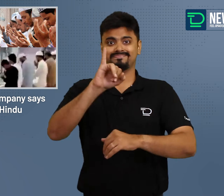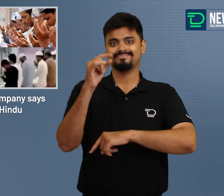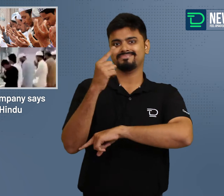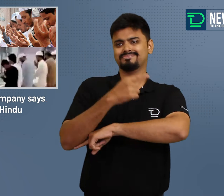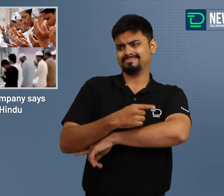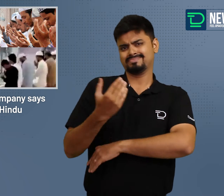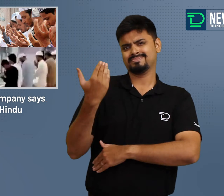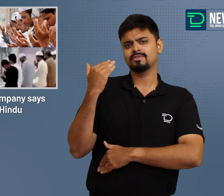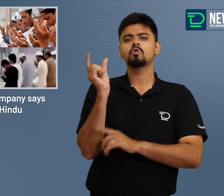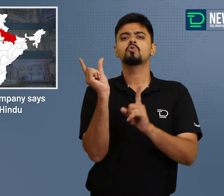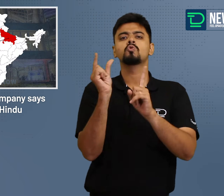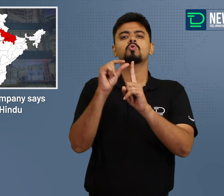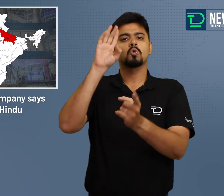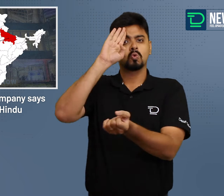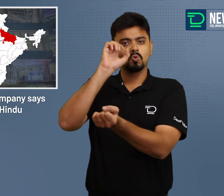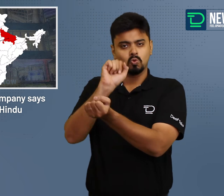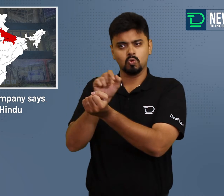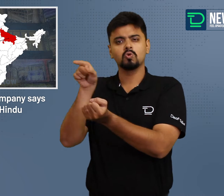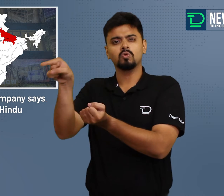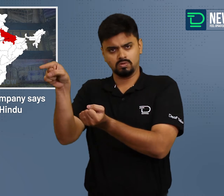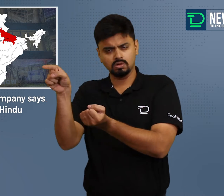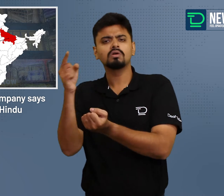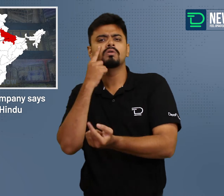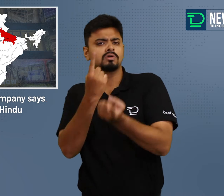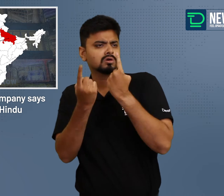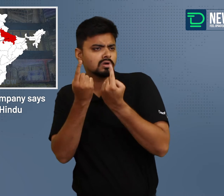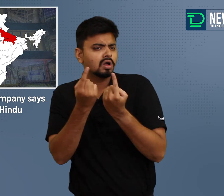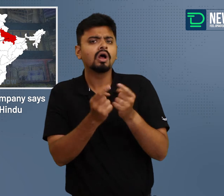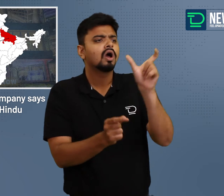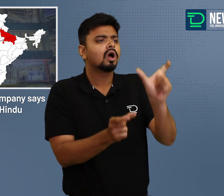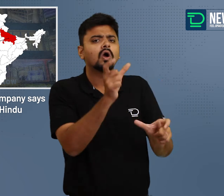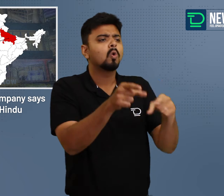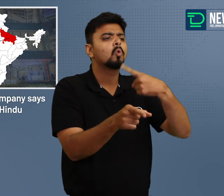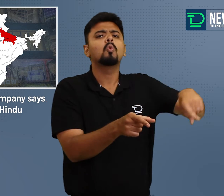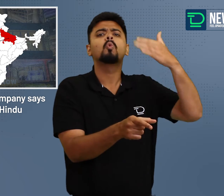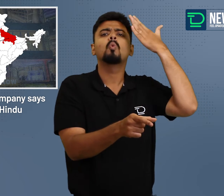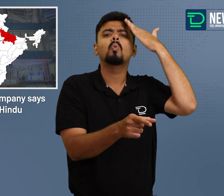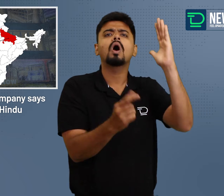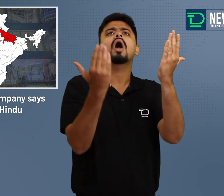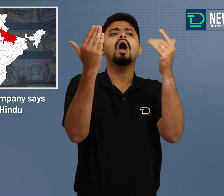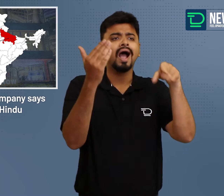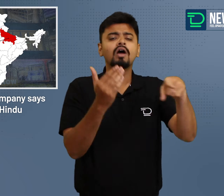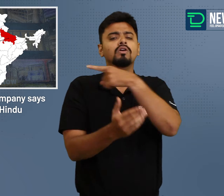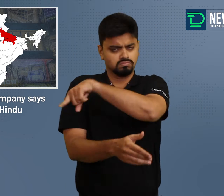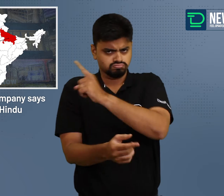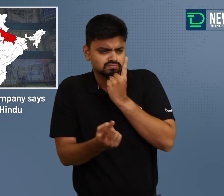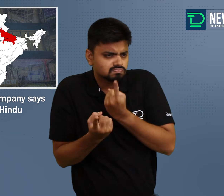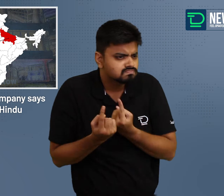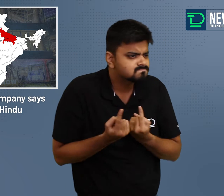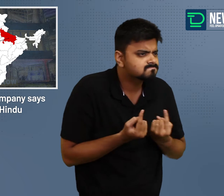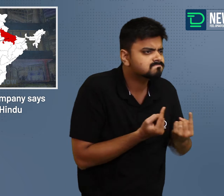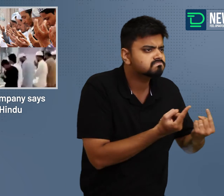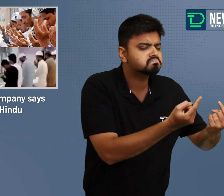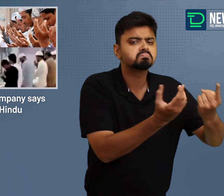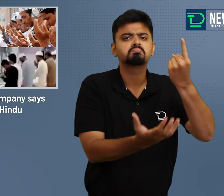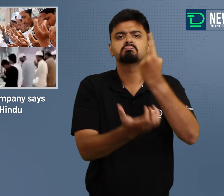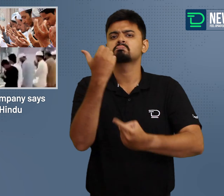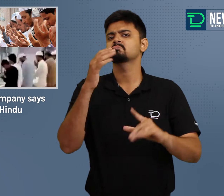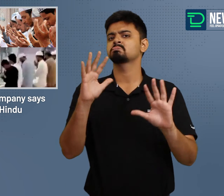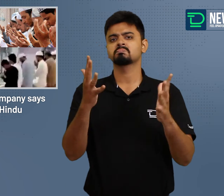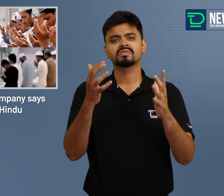The UP Police haven’t traced those seen offering namaz in the video that surfaced six days ago.